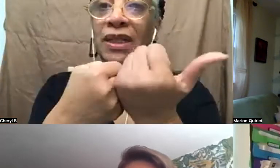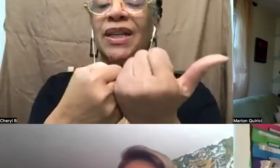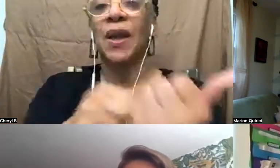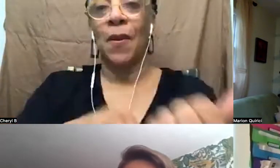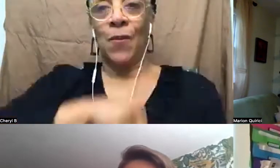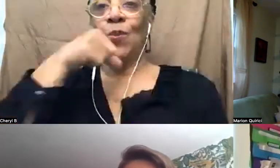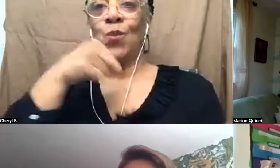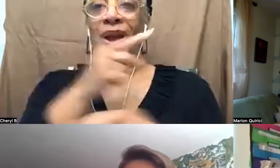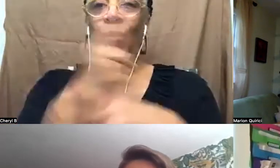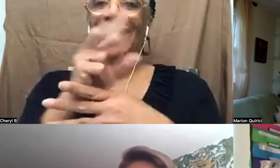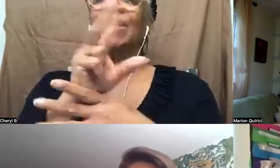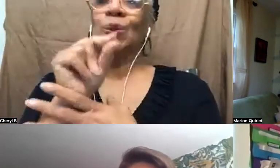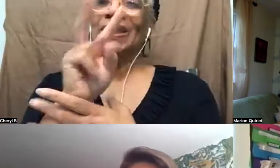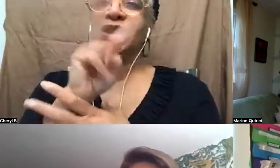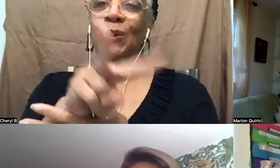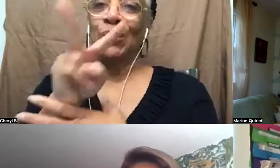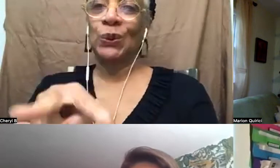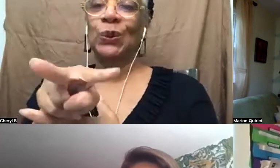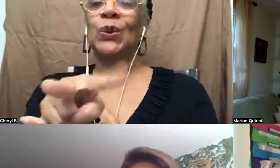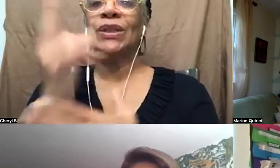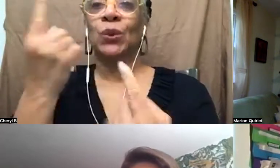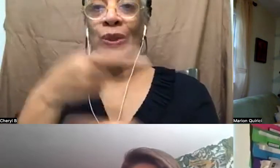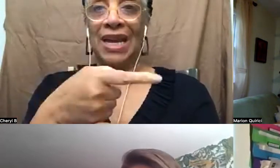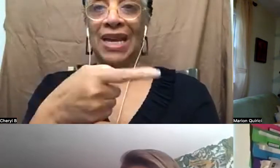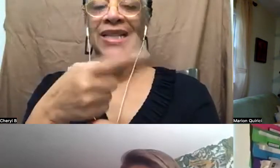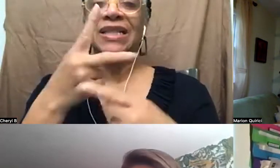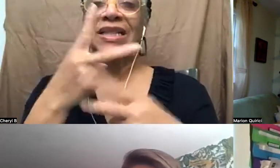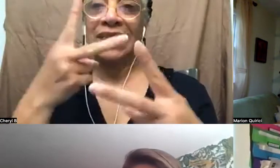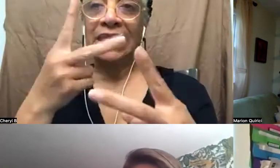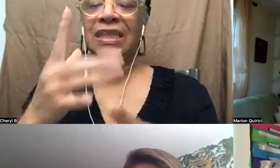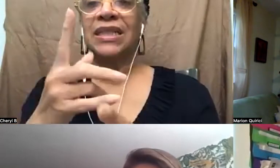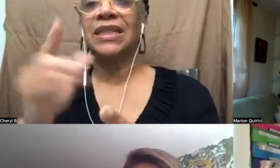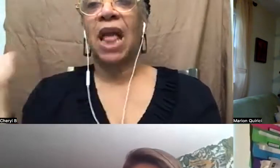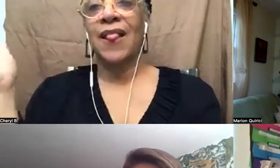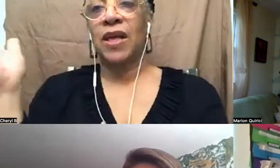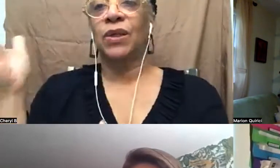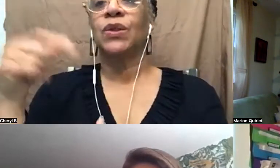and today's guest lecture was generously provided by the Duke Human Rights Center at the Franklin